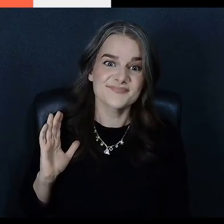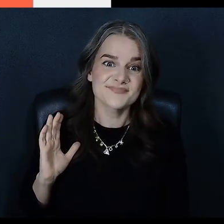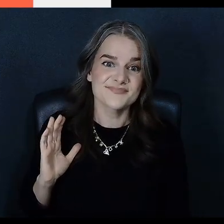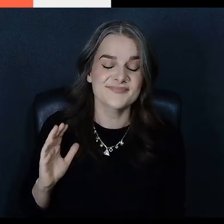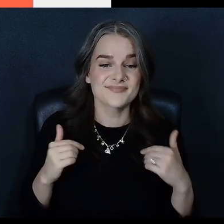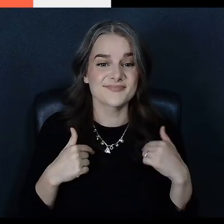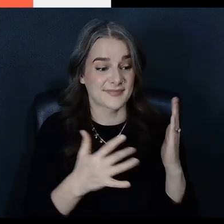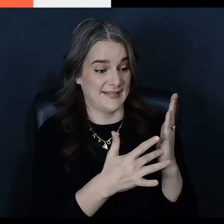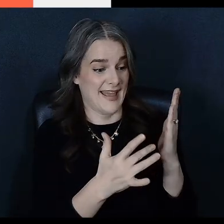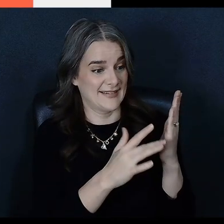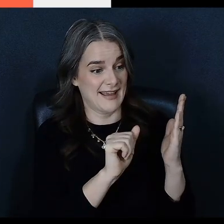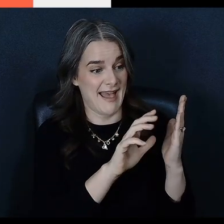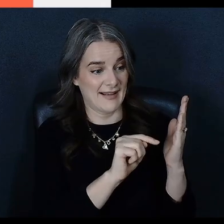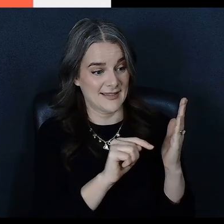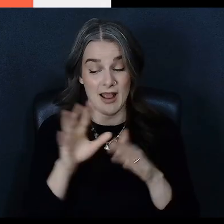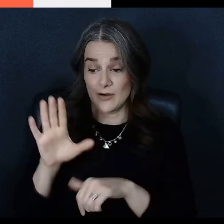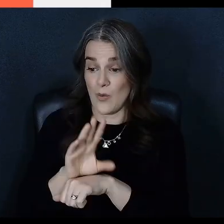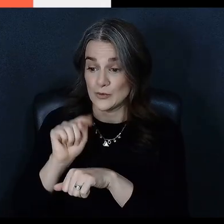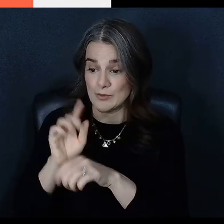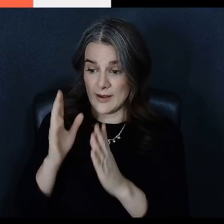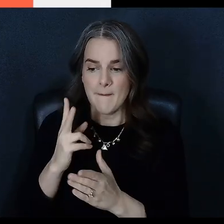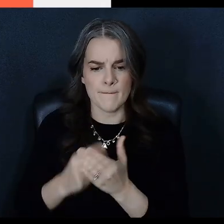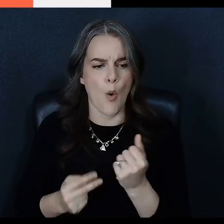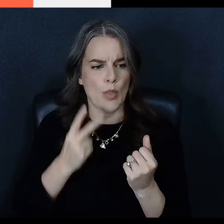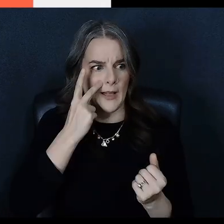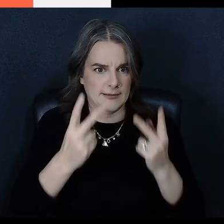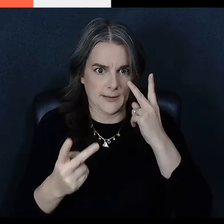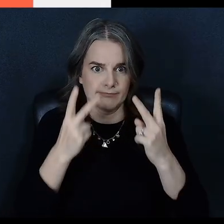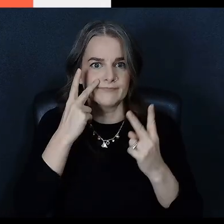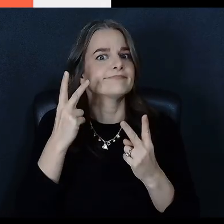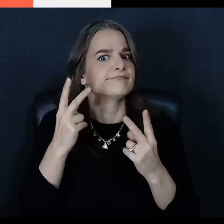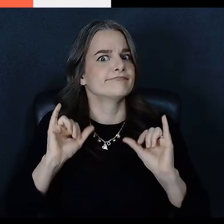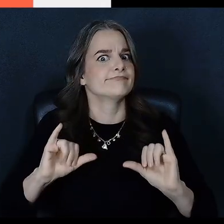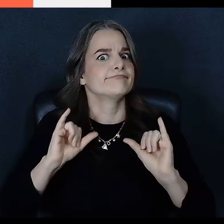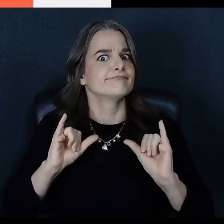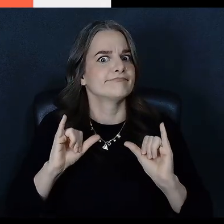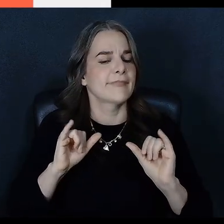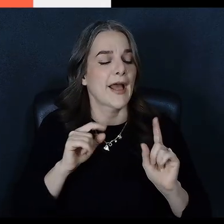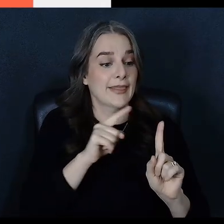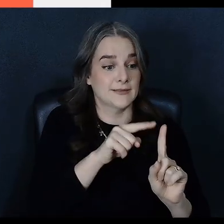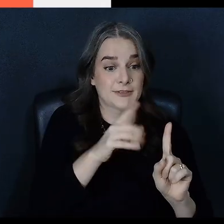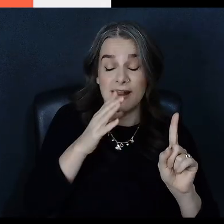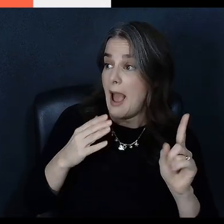I've seen this where people say, well, I got this assistive tech because someone else had it, and it worked really well for them.